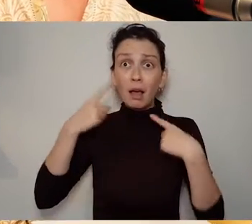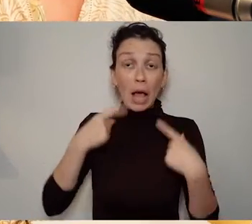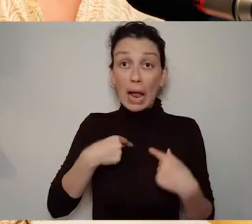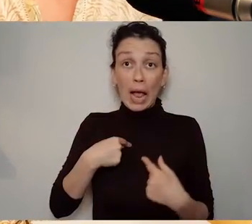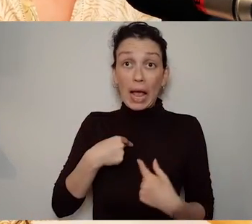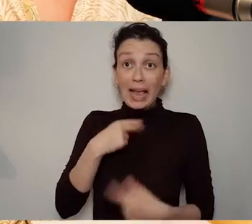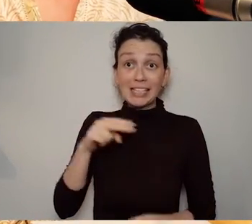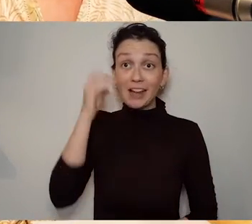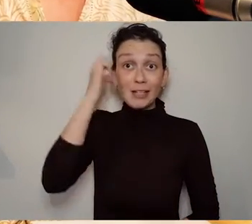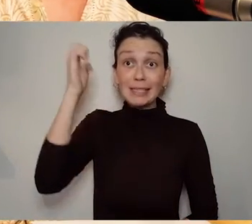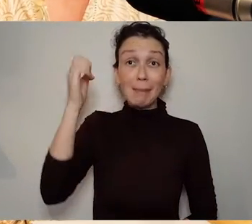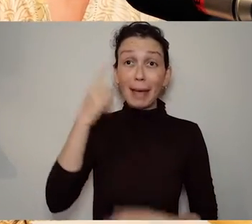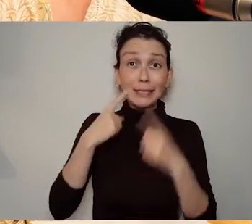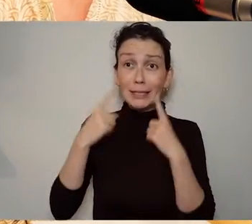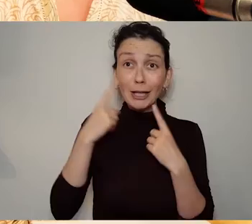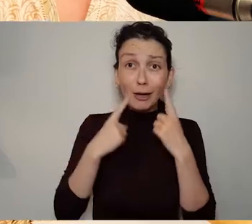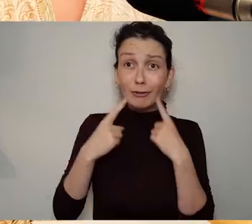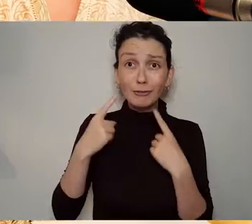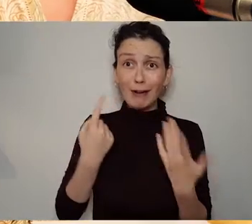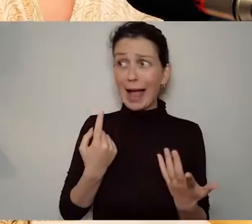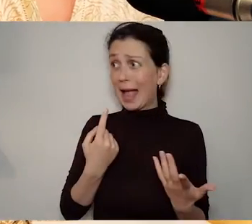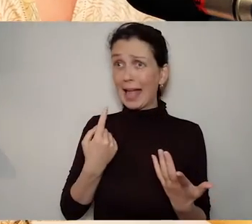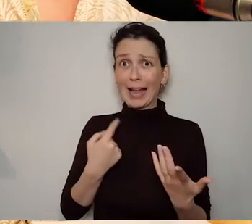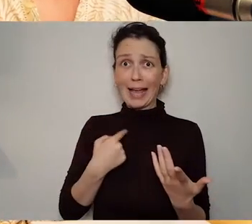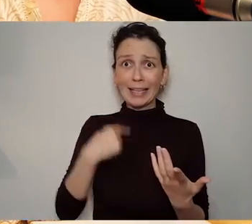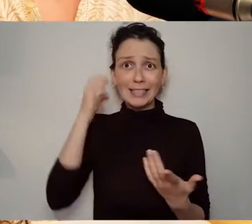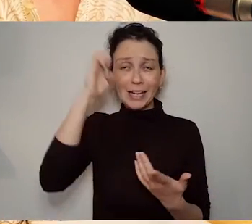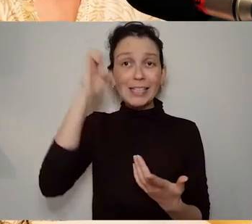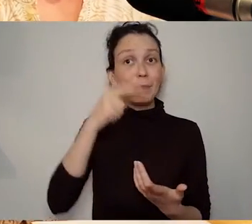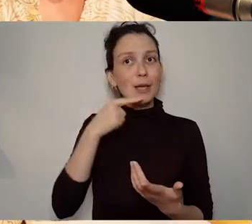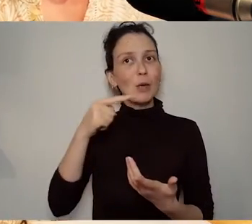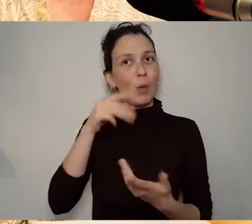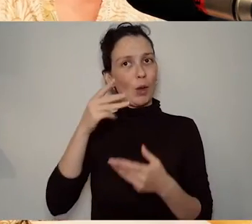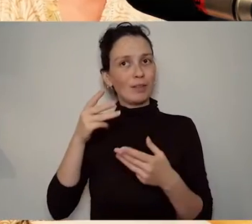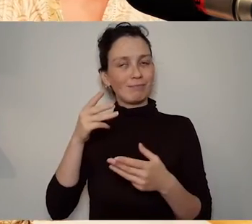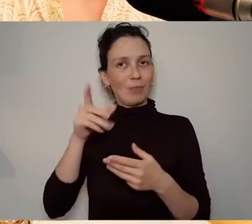that's that's you know pretty par for the course So I was like what's happening to me, but it's